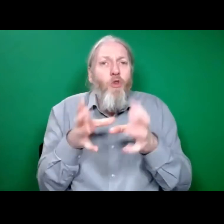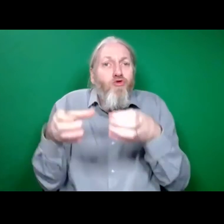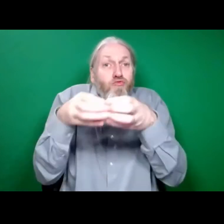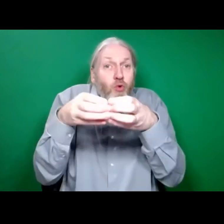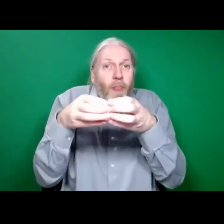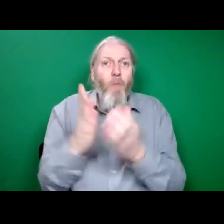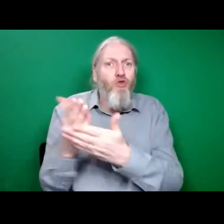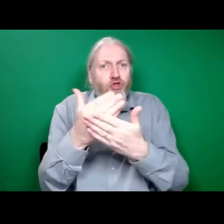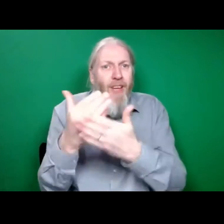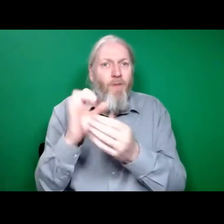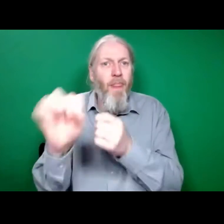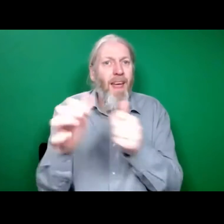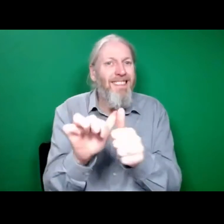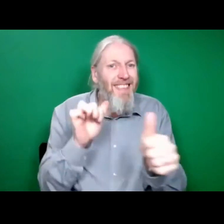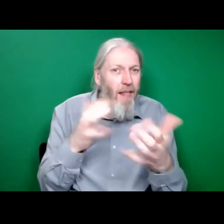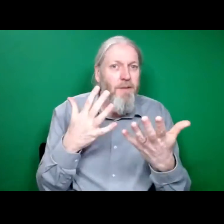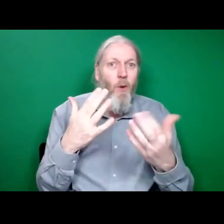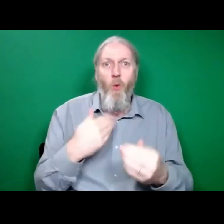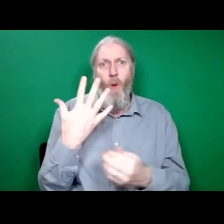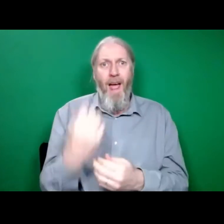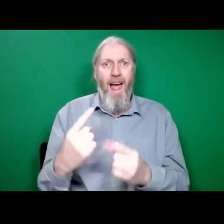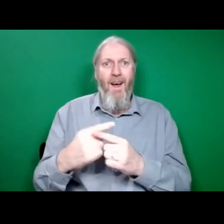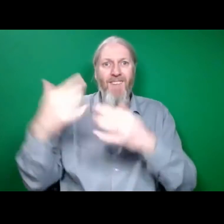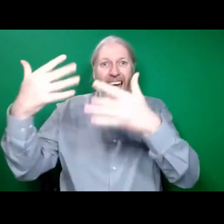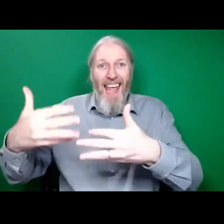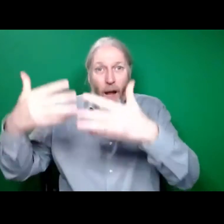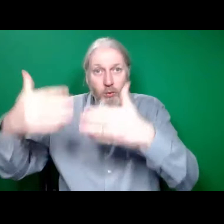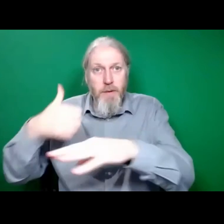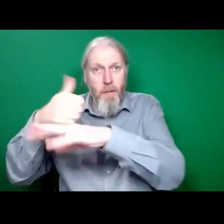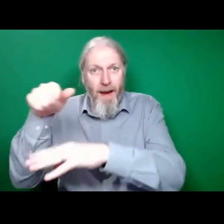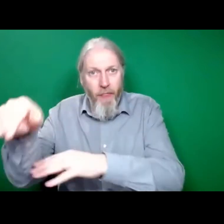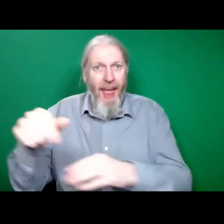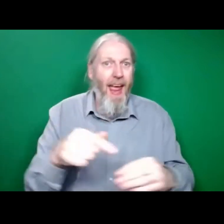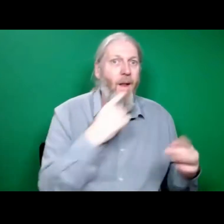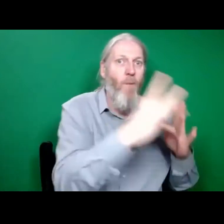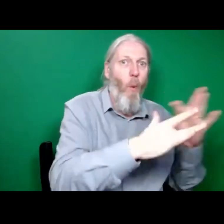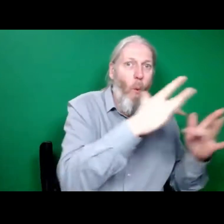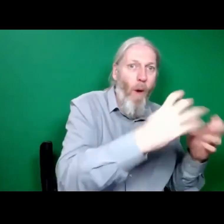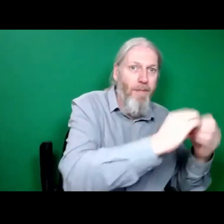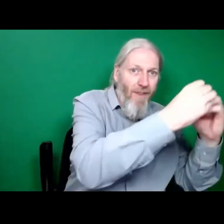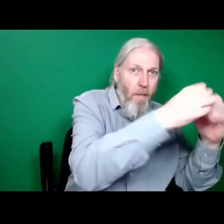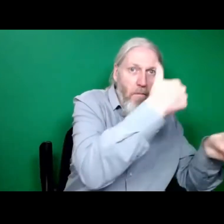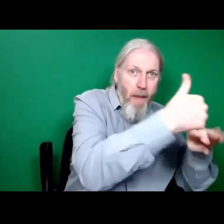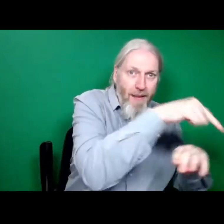technology, the technique of open space, to really, really give ownership of the conversation to the